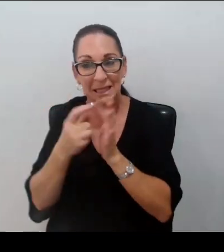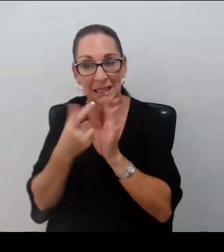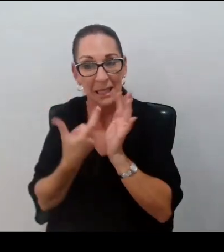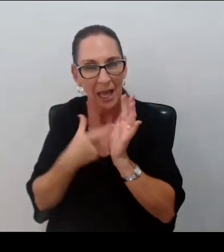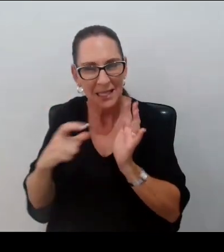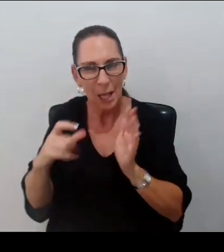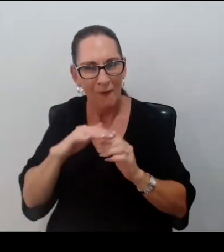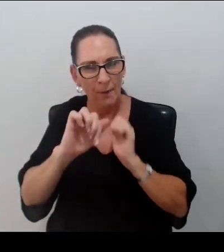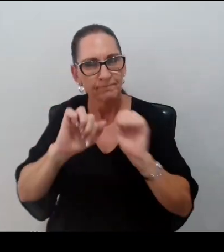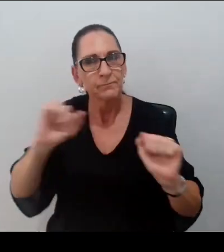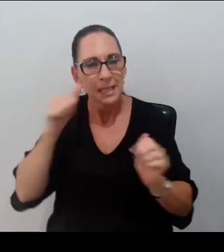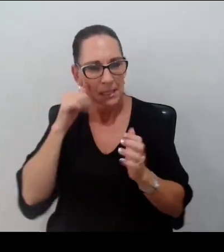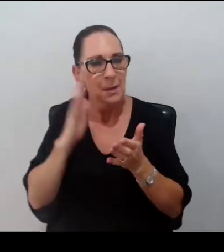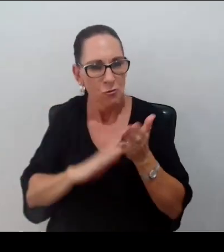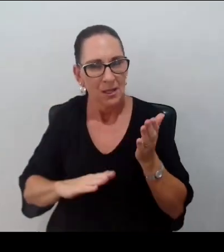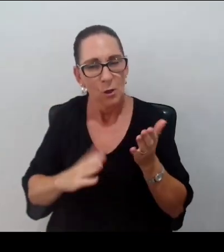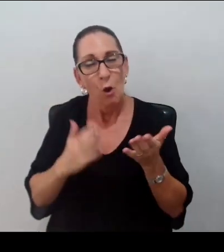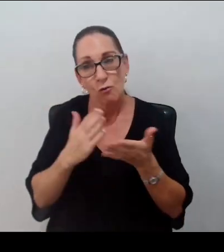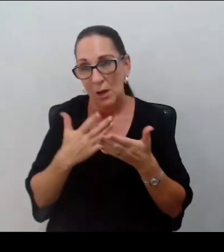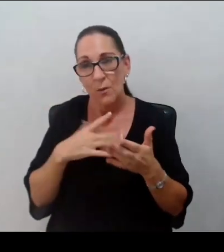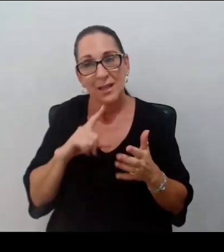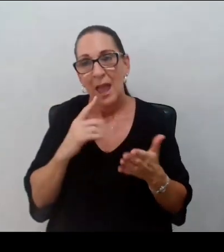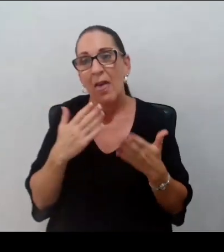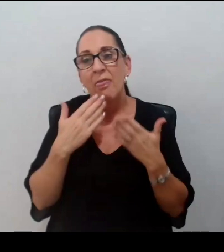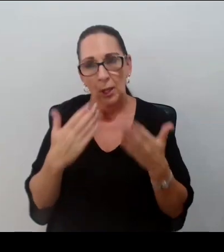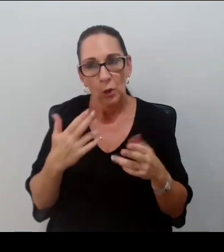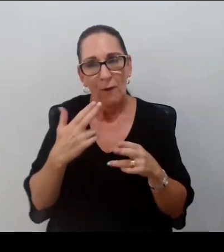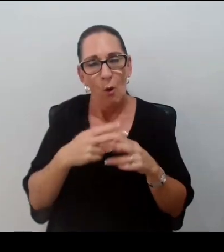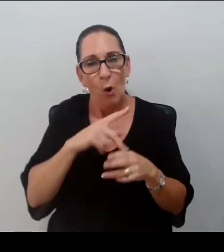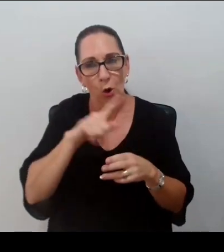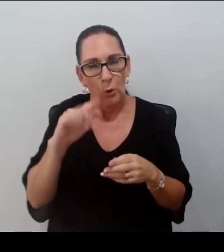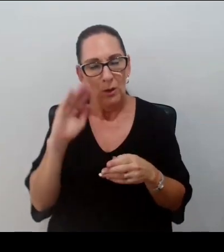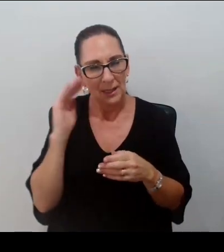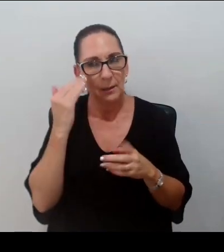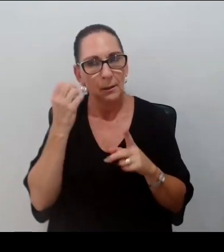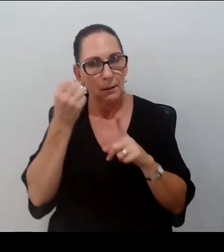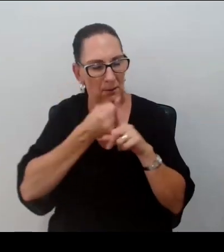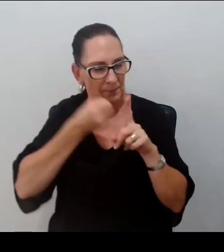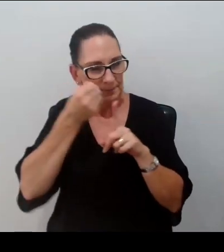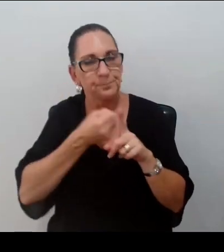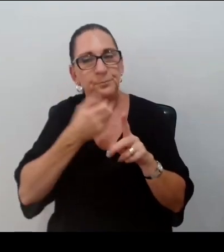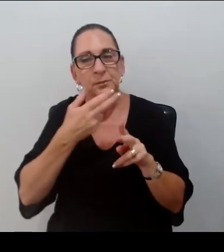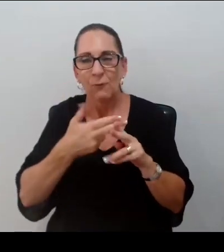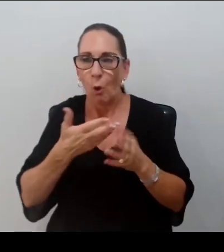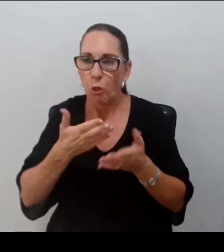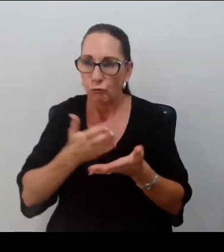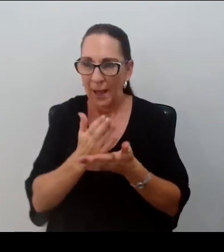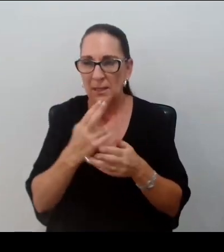and I thank you for your continued commitment to progressing the rights of people with disability.